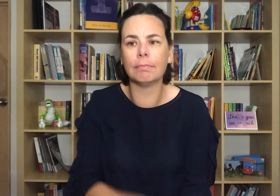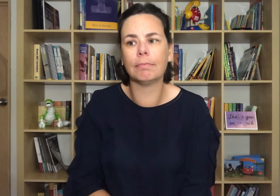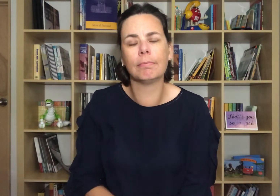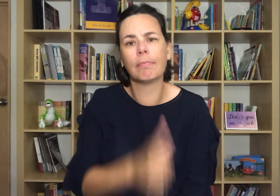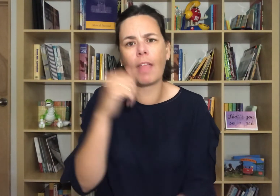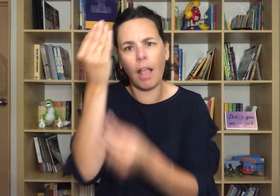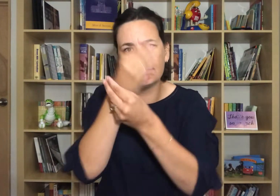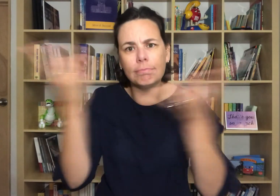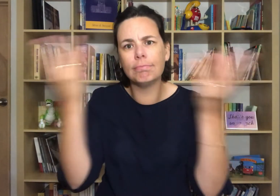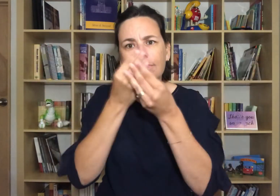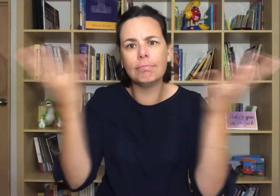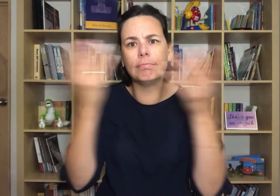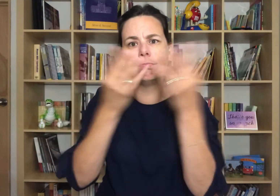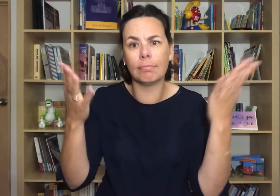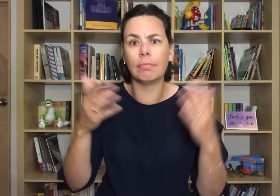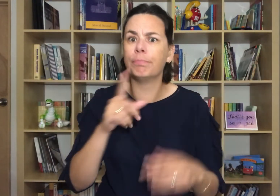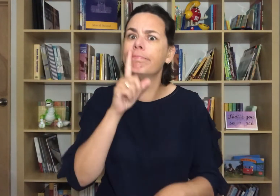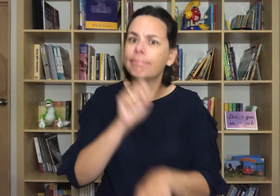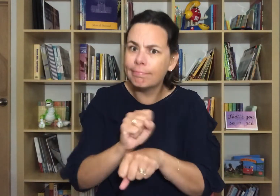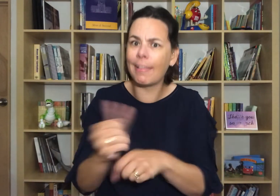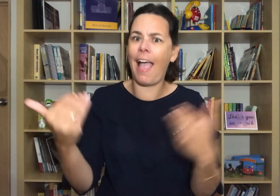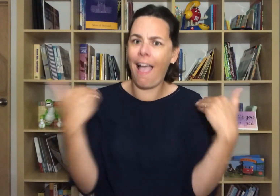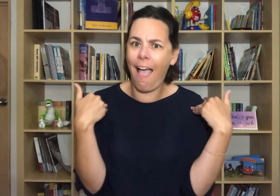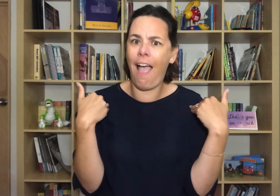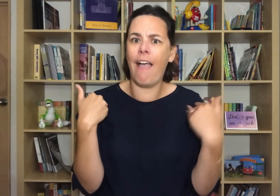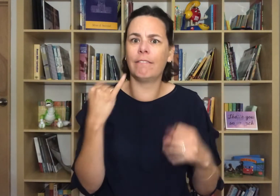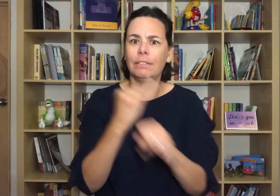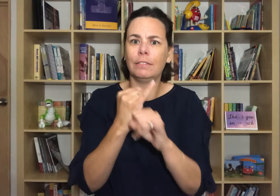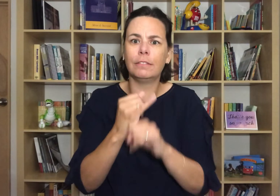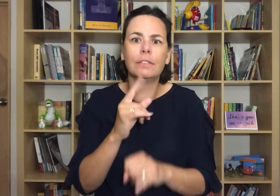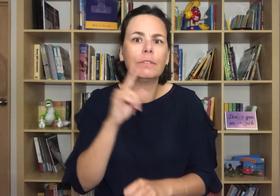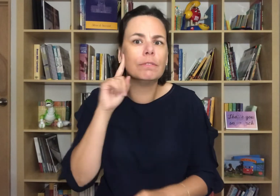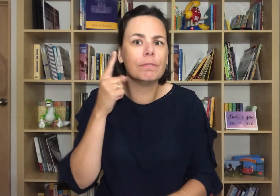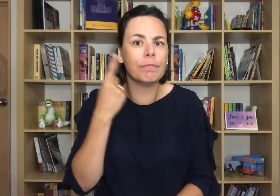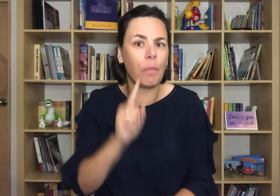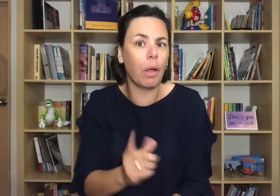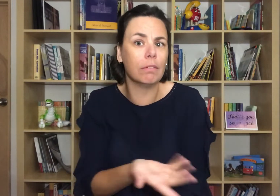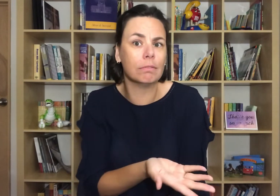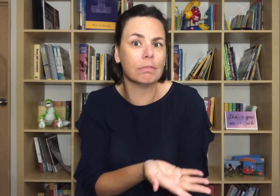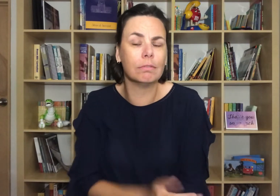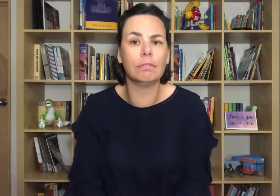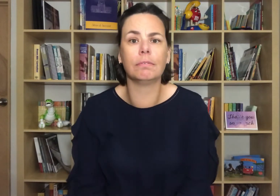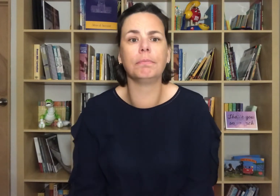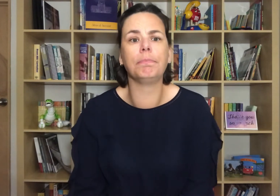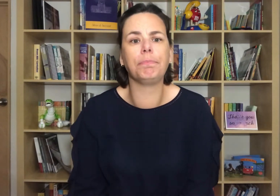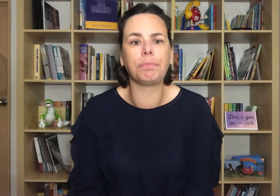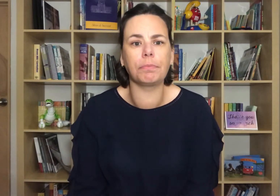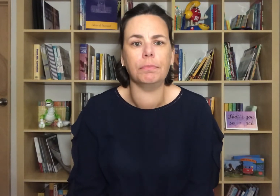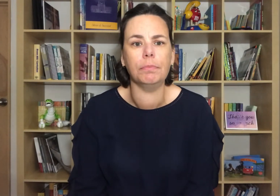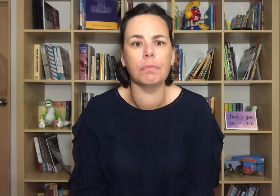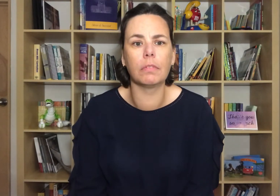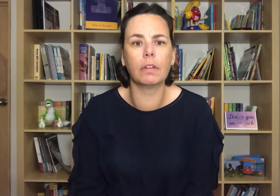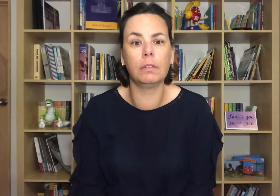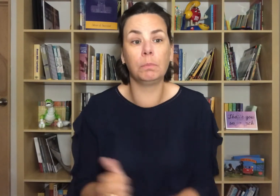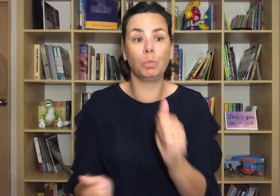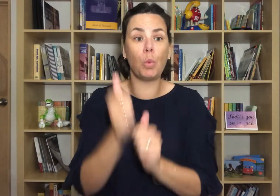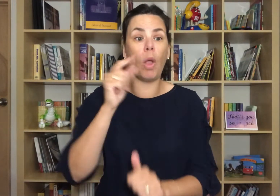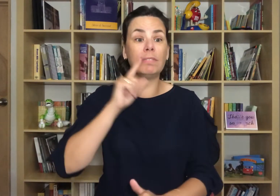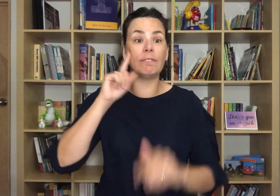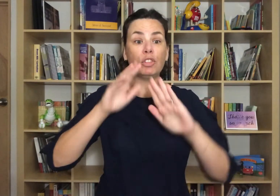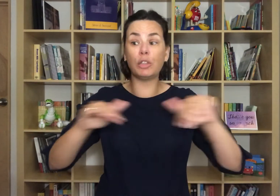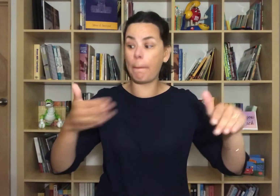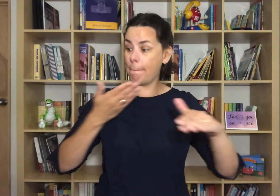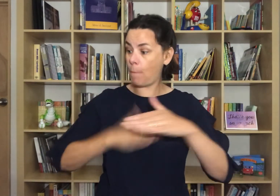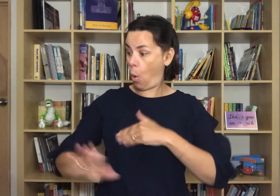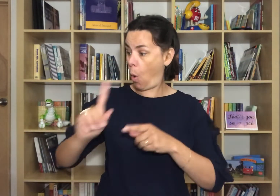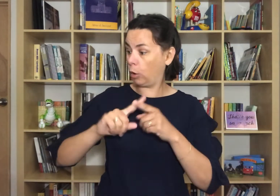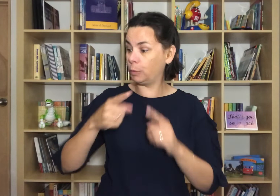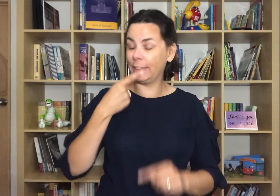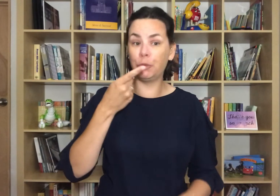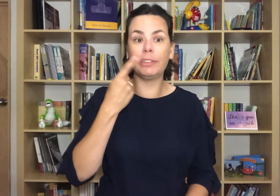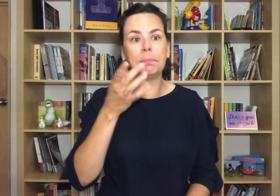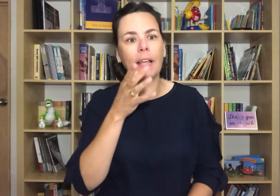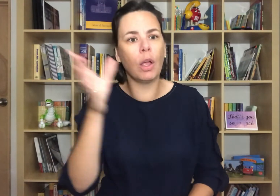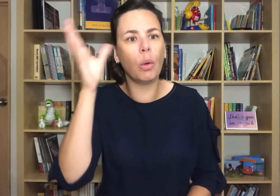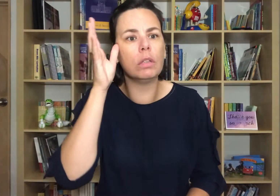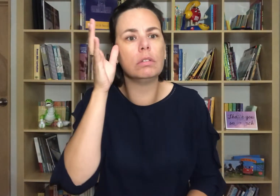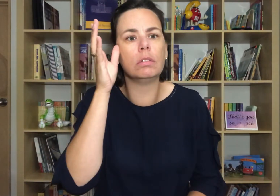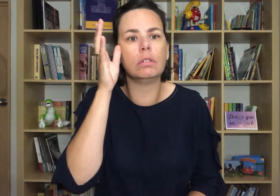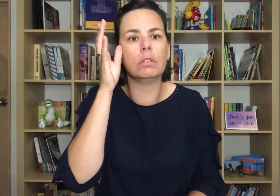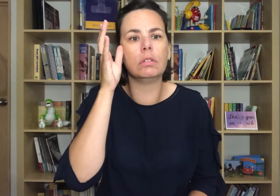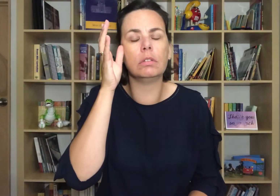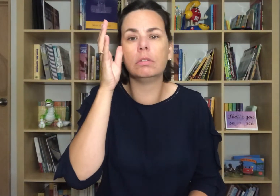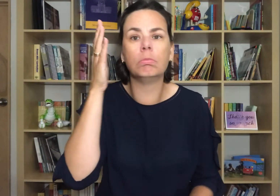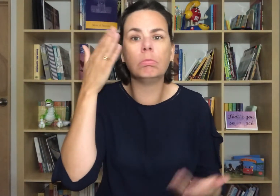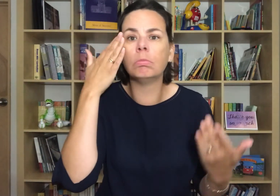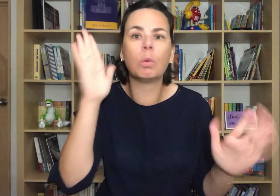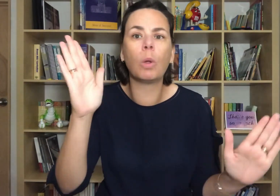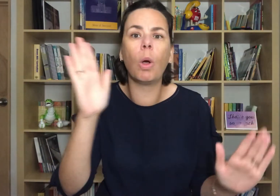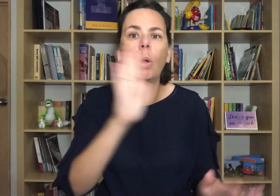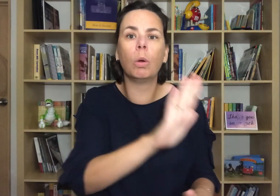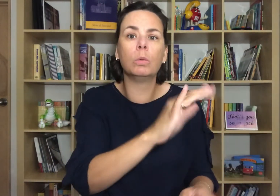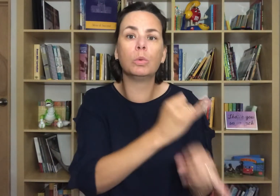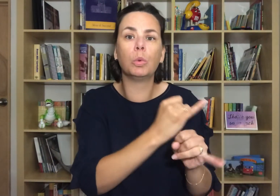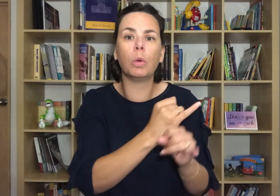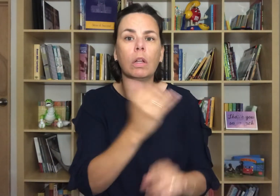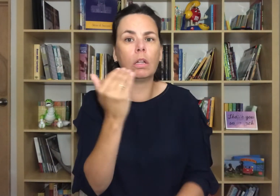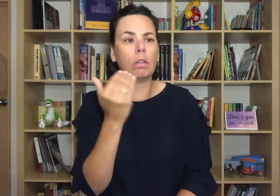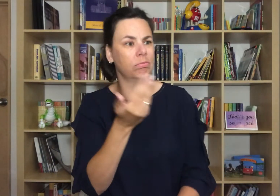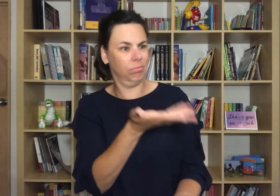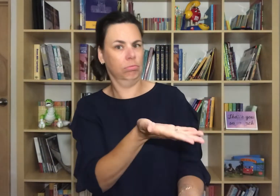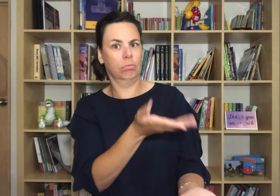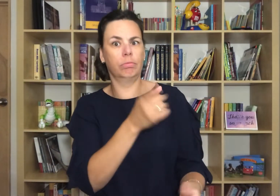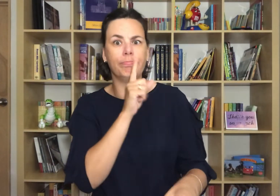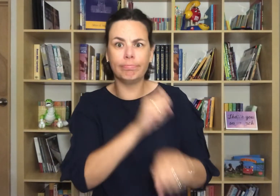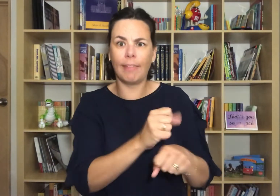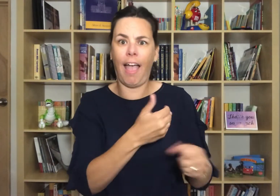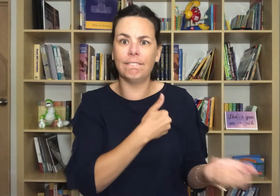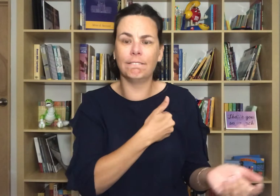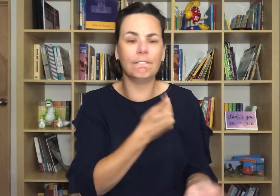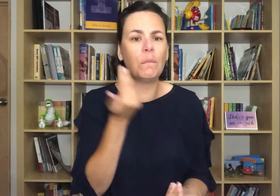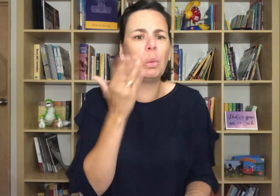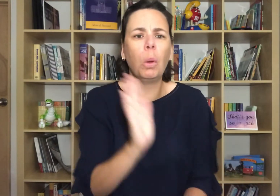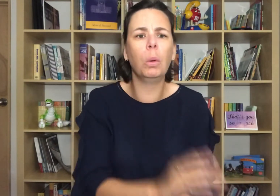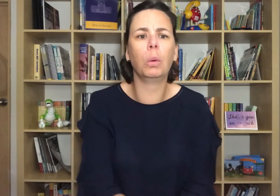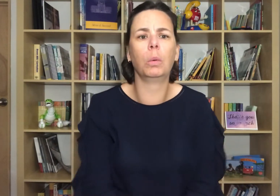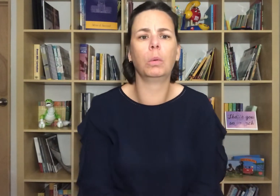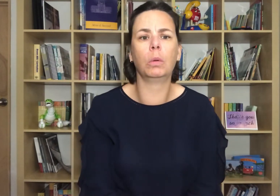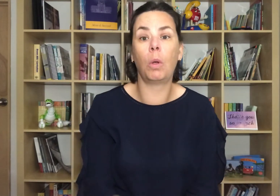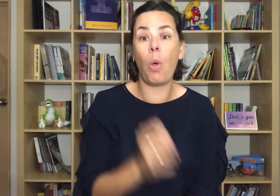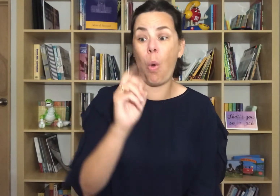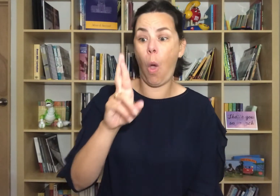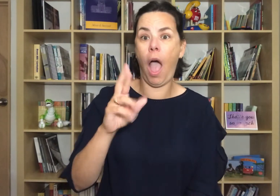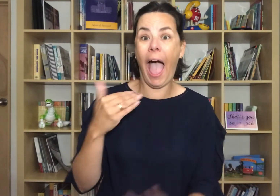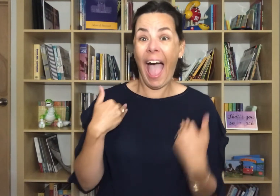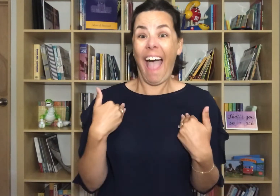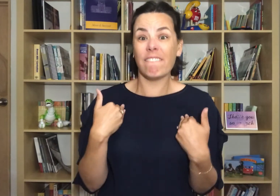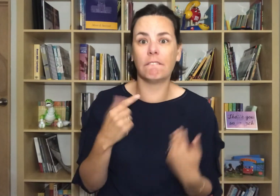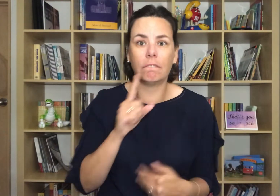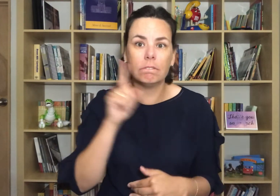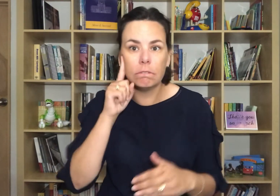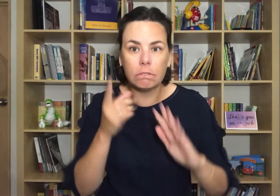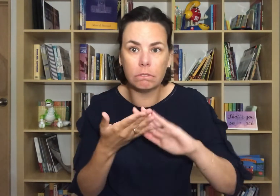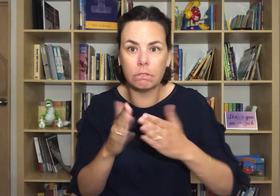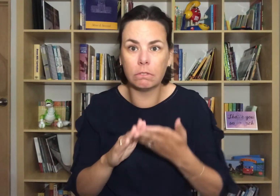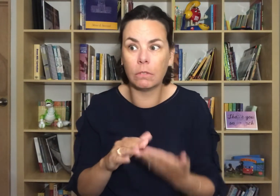Most Deaf children are born to hearing parents and don’t know that such schools, a Deaf community